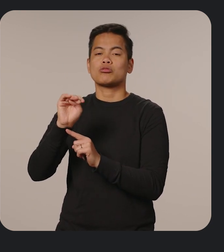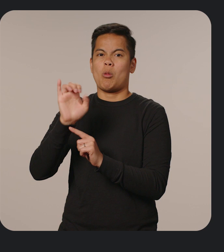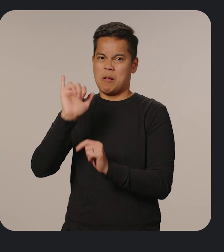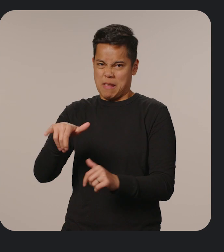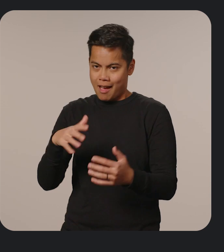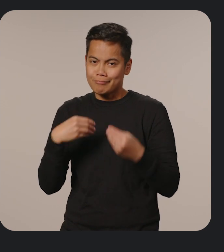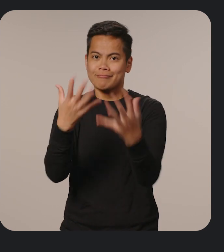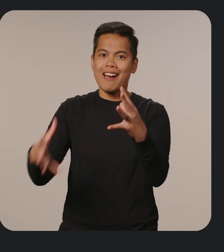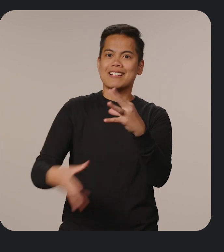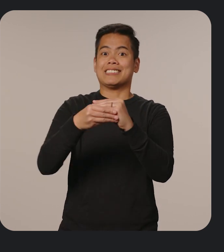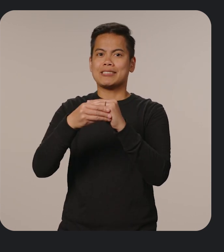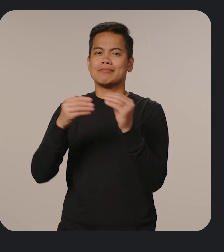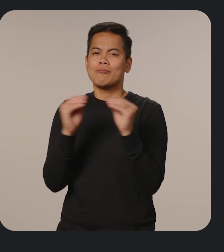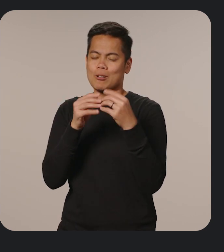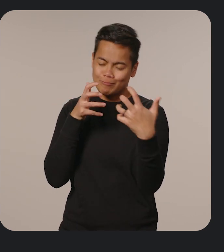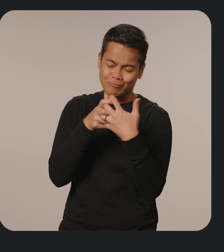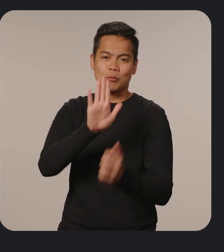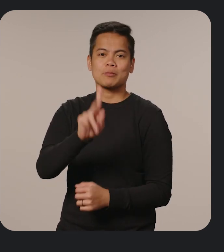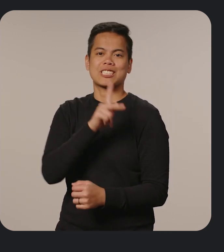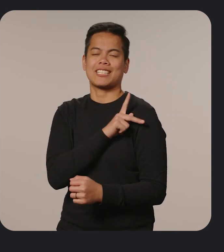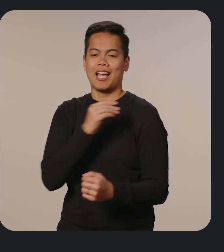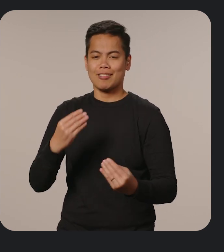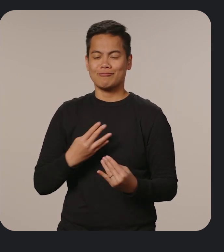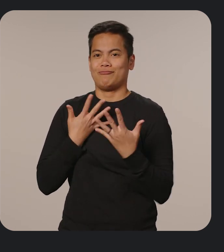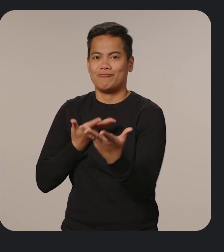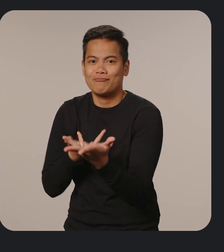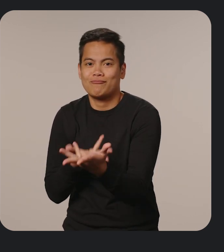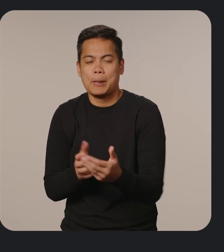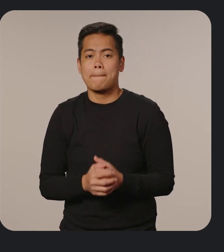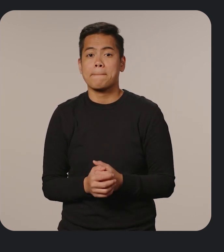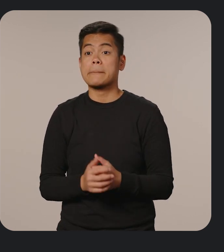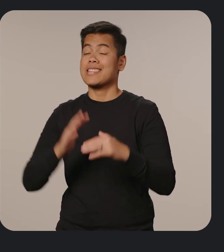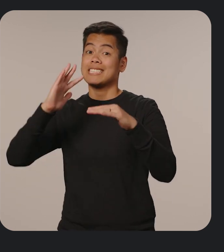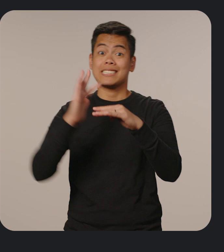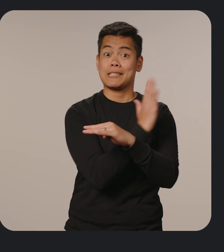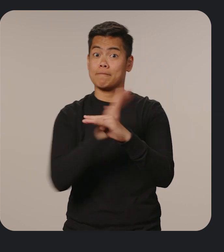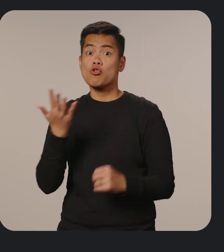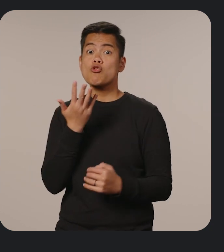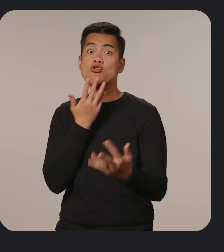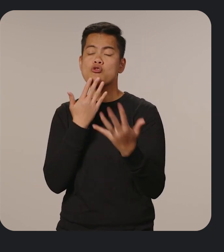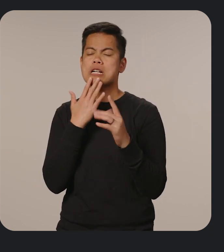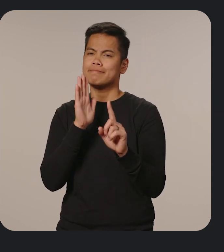We want to unlock more of its power for you, the app makers. So we're expanding the expressivity and